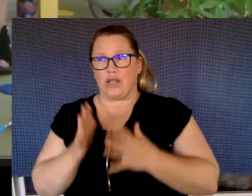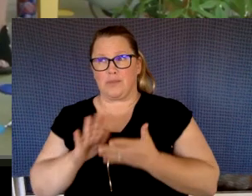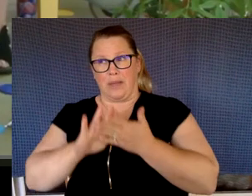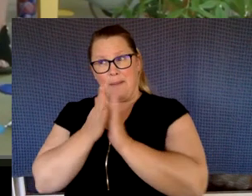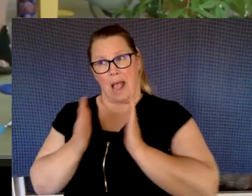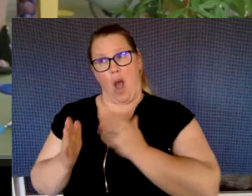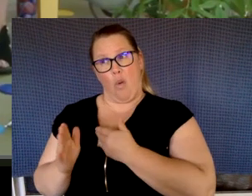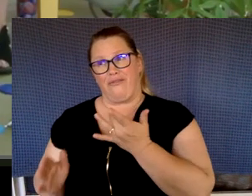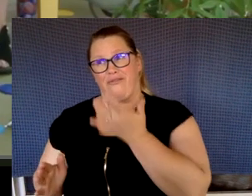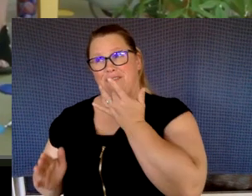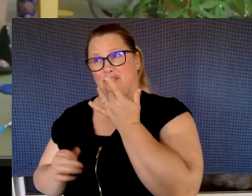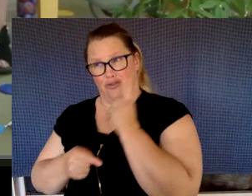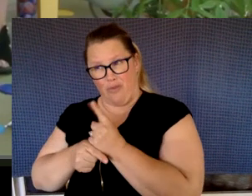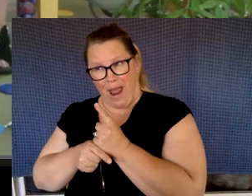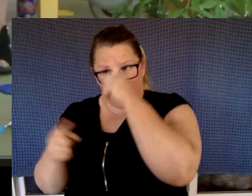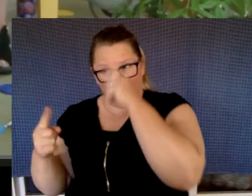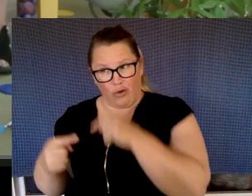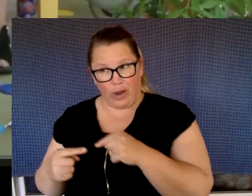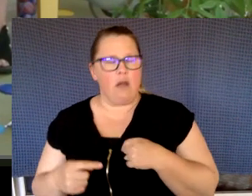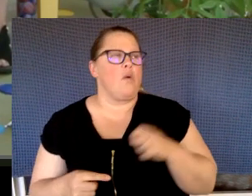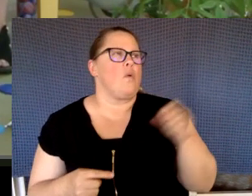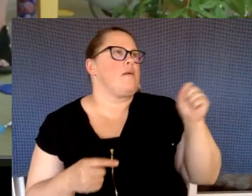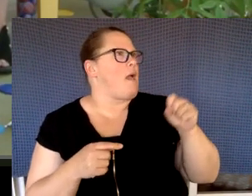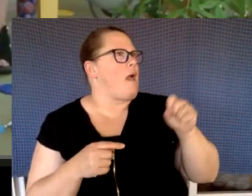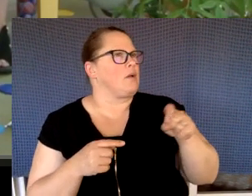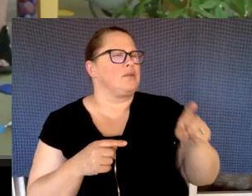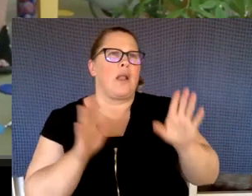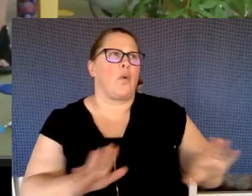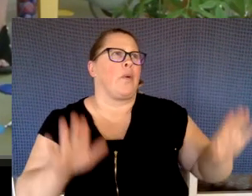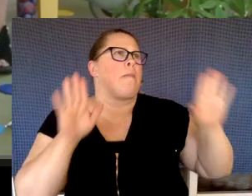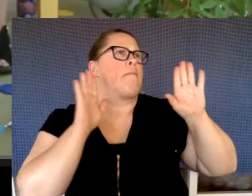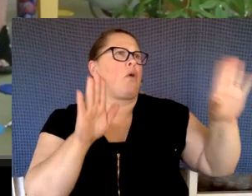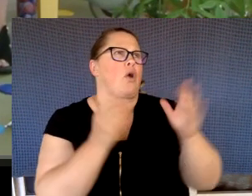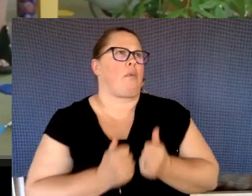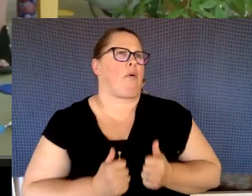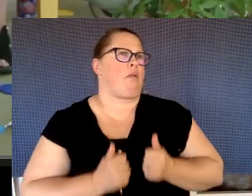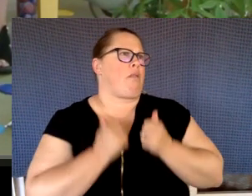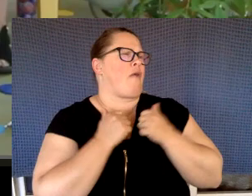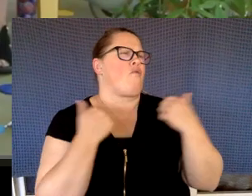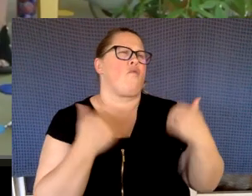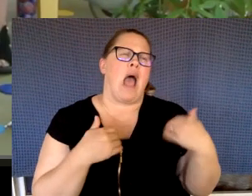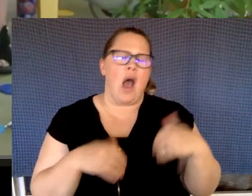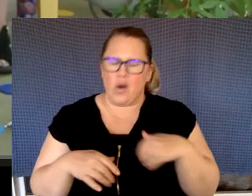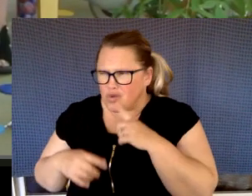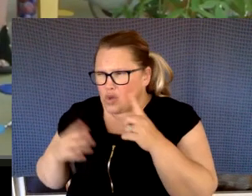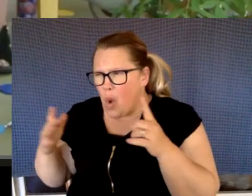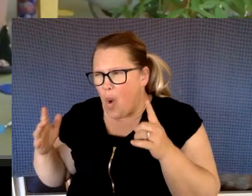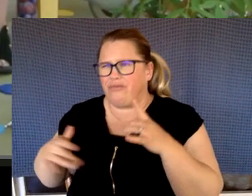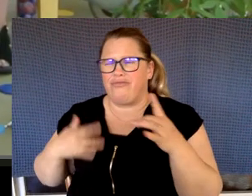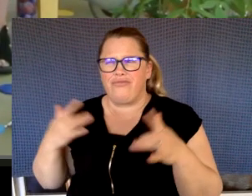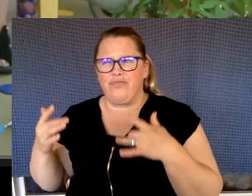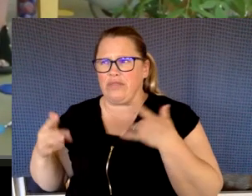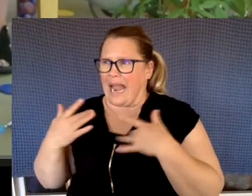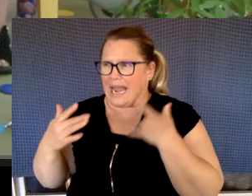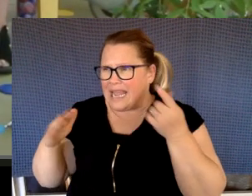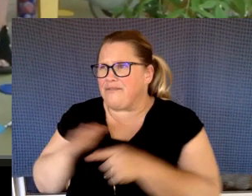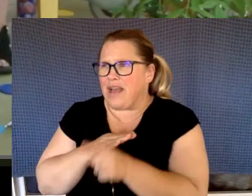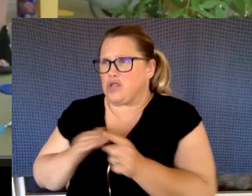Kane? I think so and she's she's had a remarkable life .Oh! filled with adventure. She kind of reminds me a little bit like